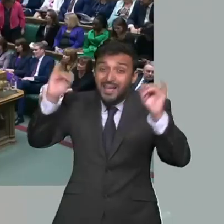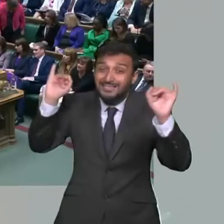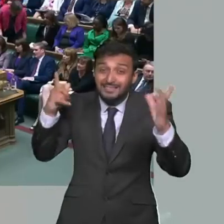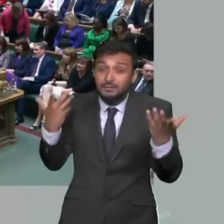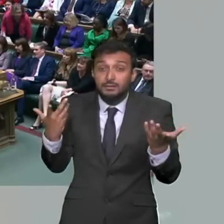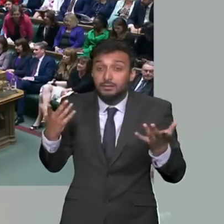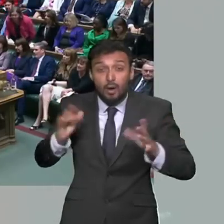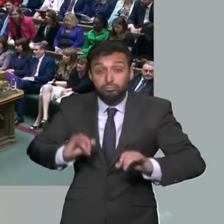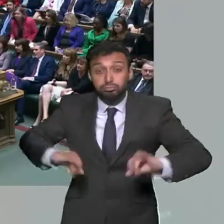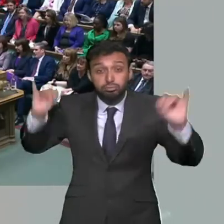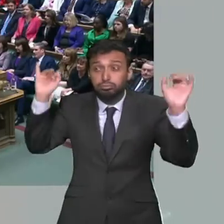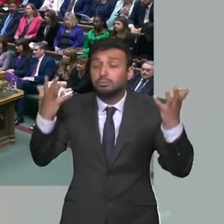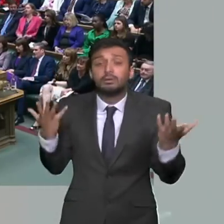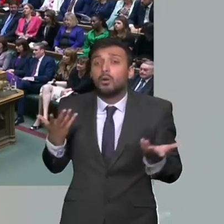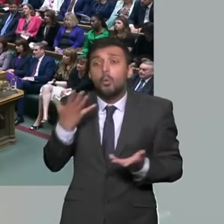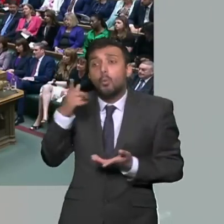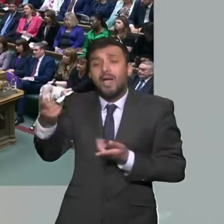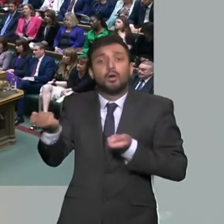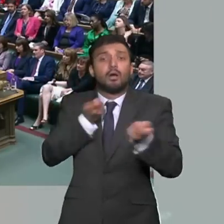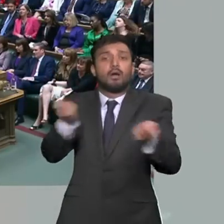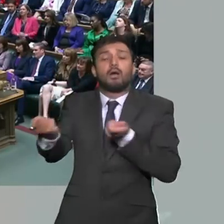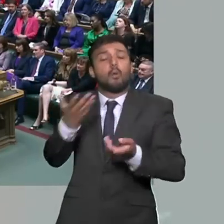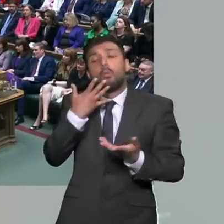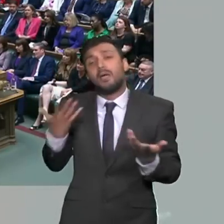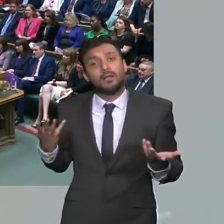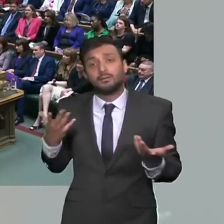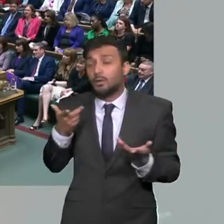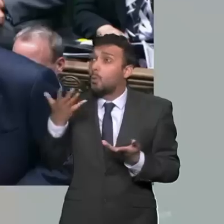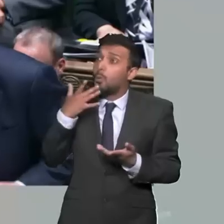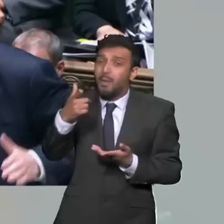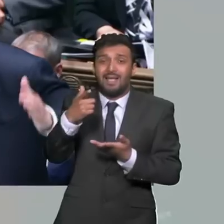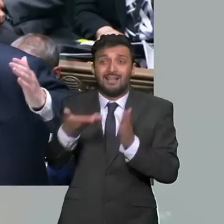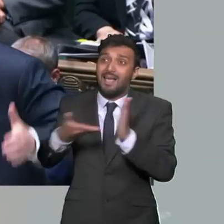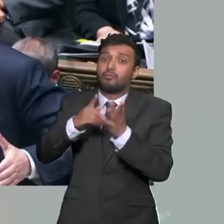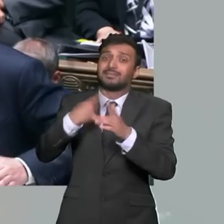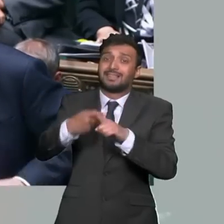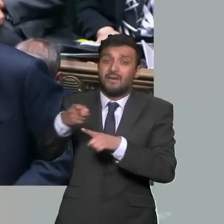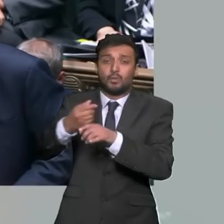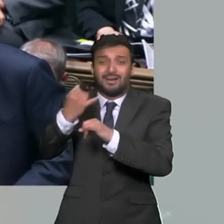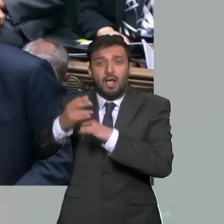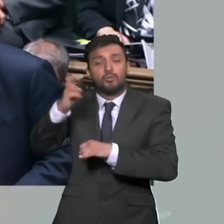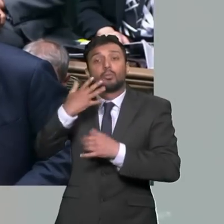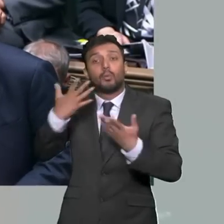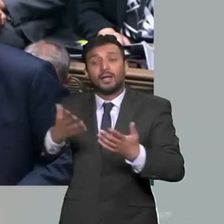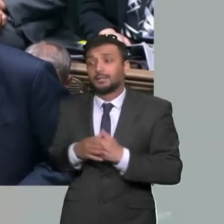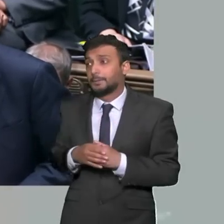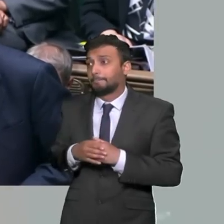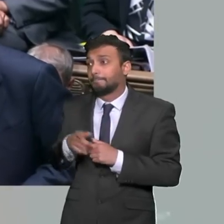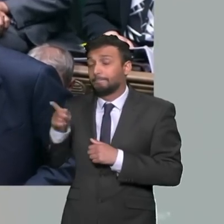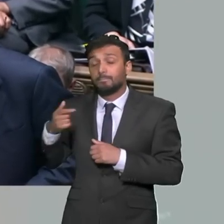The Prime Minister What we are doing for the people of Putney, and indeed the people throughout the country, is making sure that we invest now in protecting